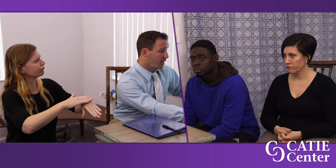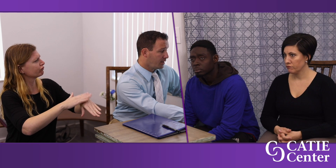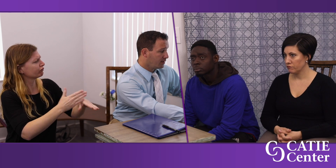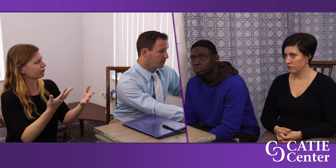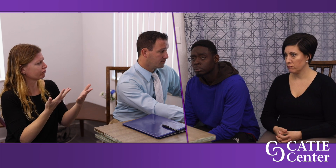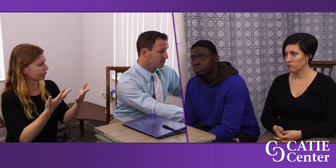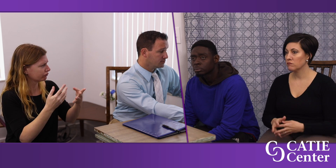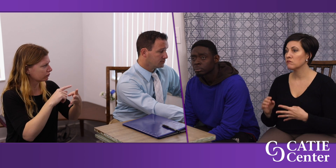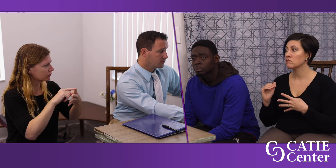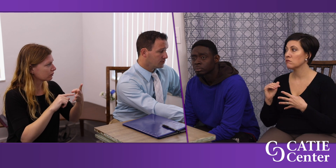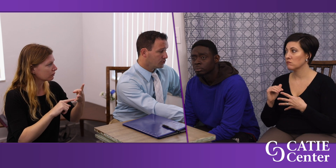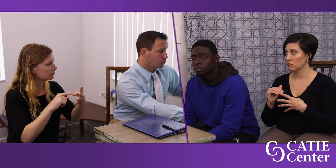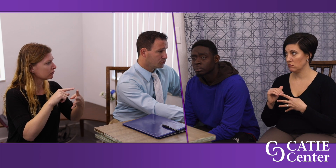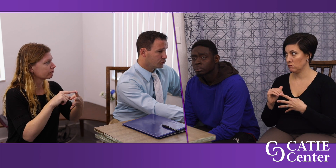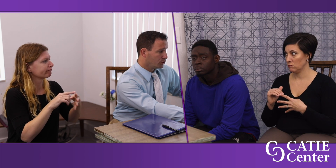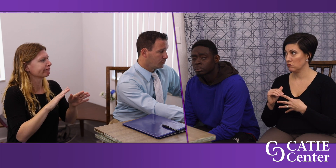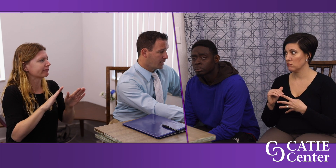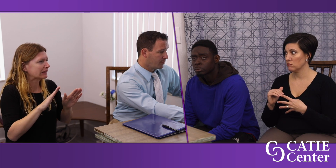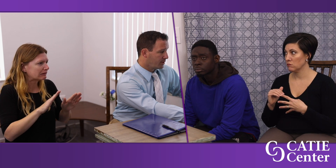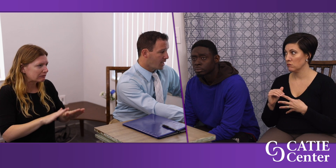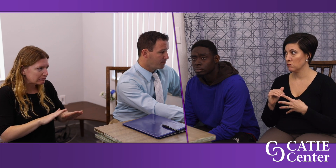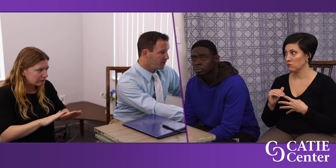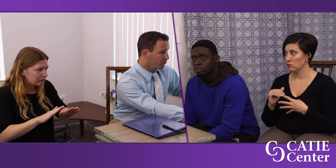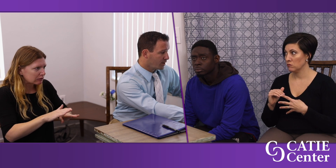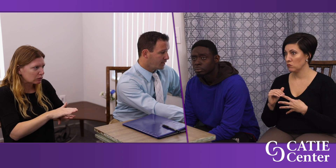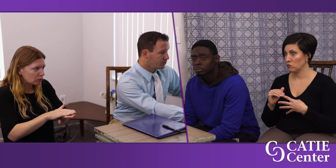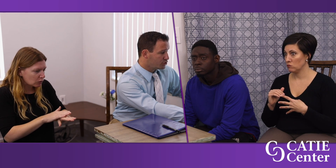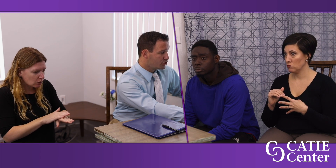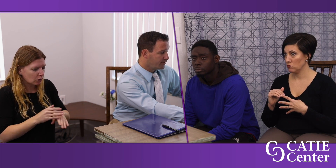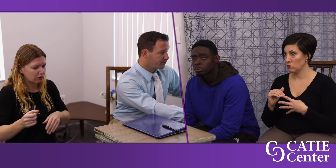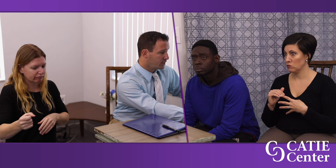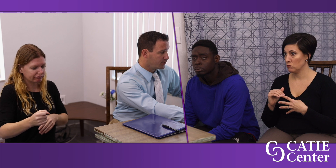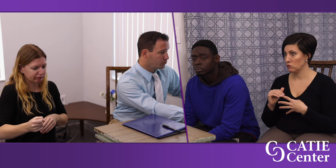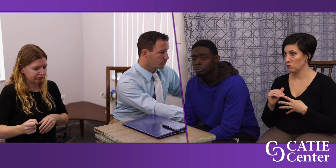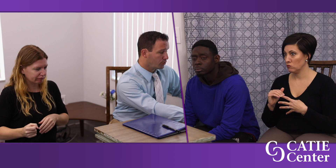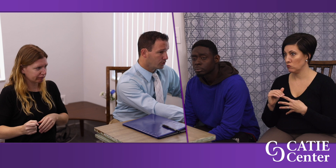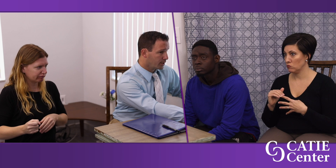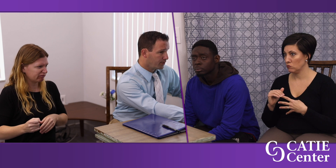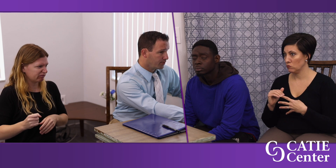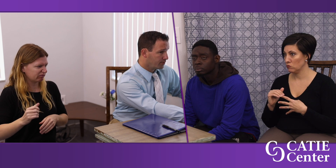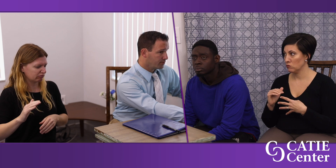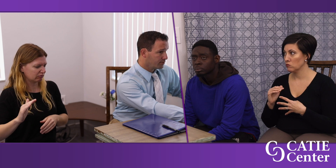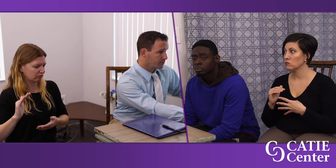A) slowdown and be ready to shift into a lower gear